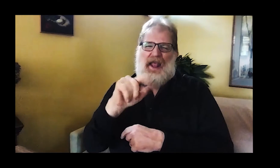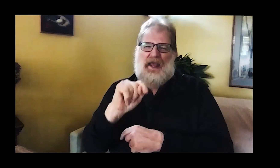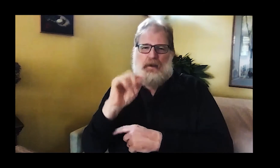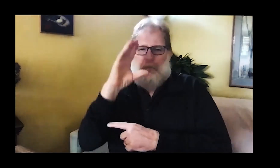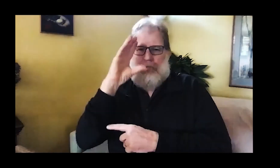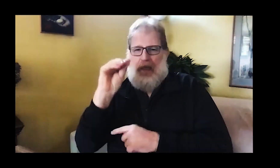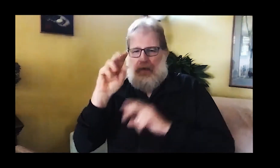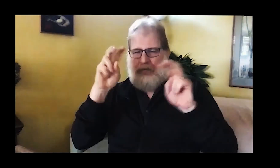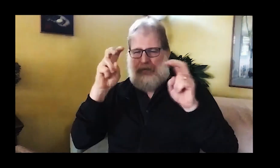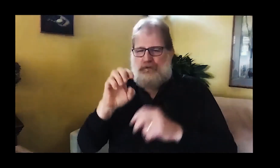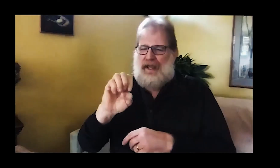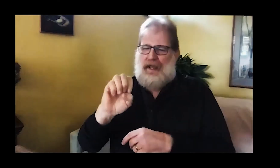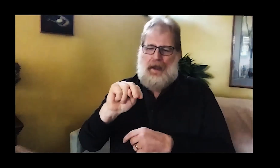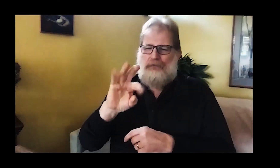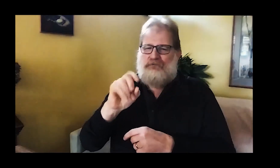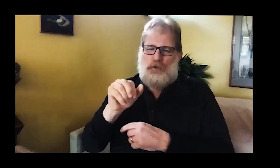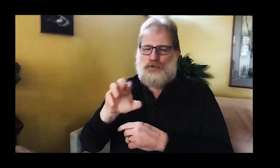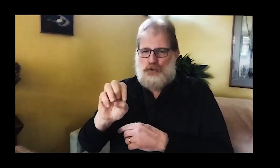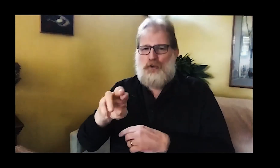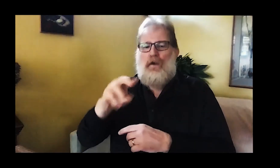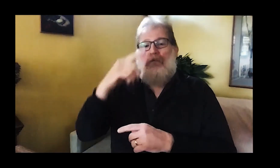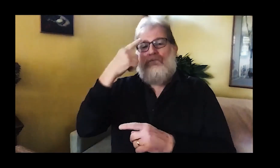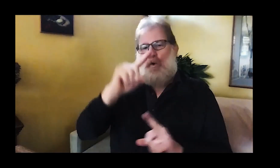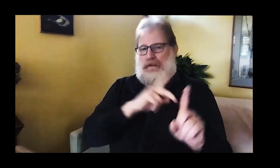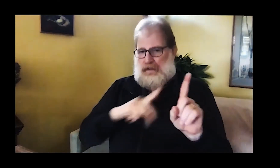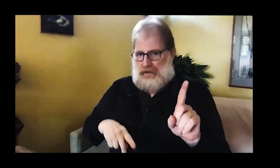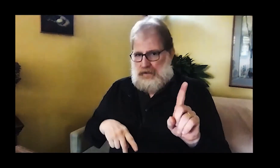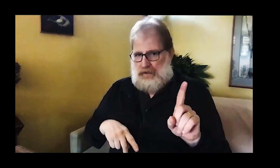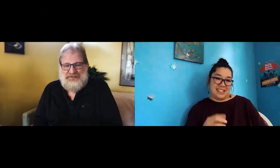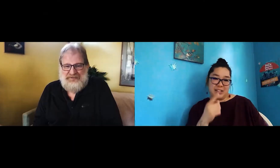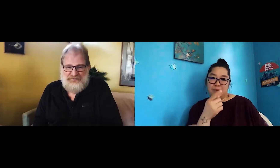basically bodyguard hitman enforcer for the king.